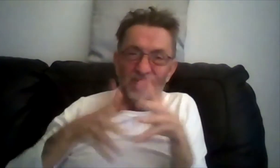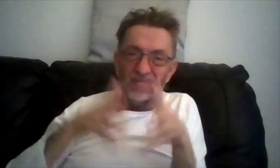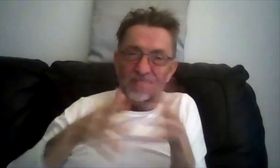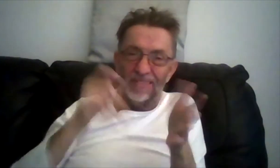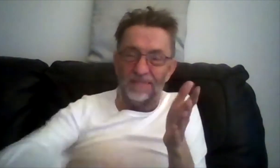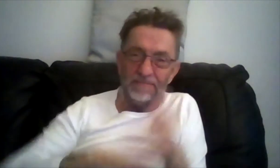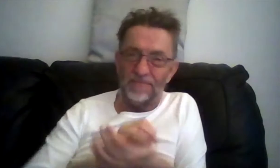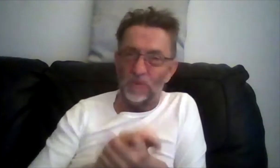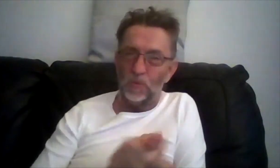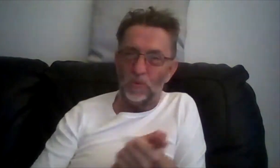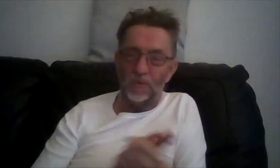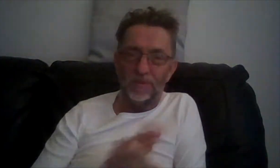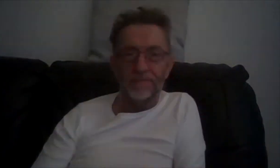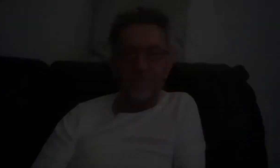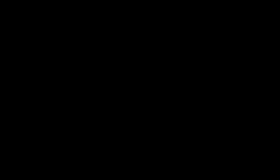They would hit our hands.